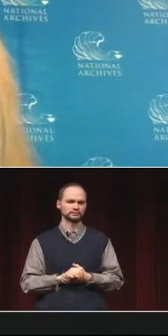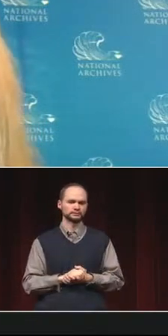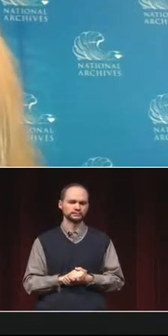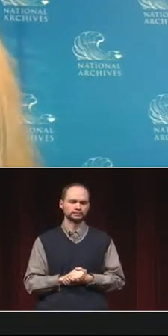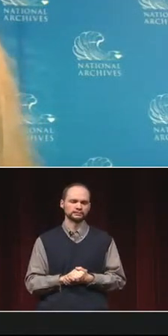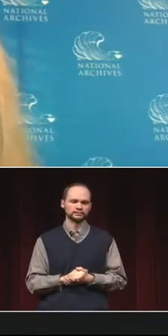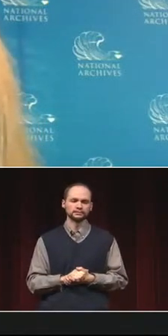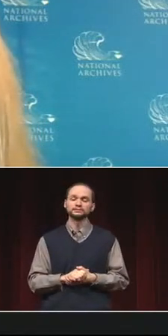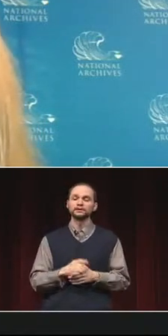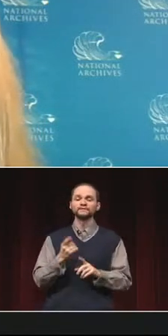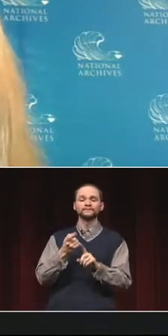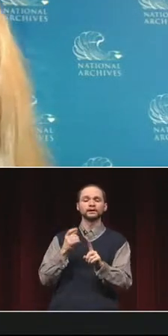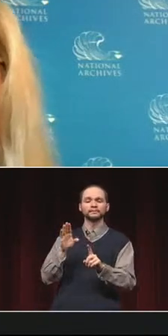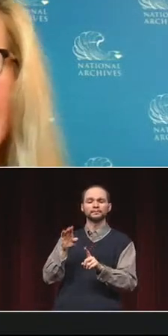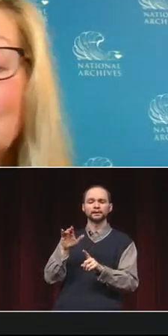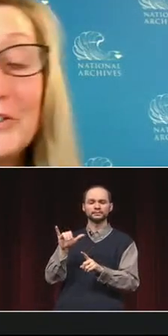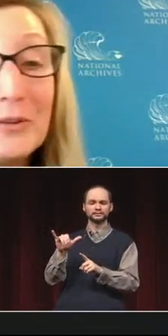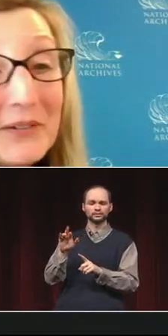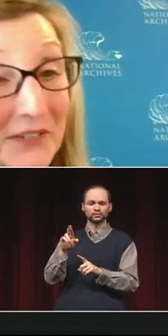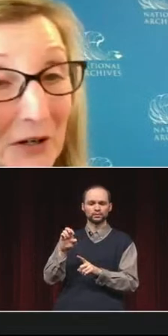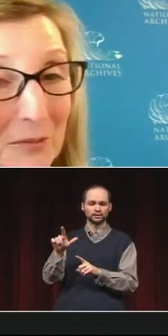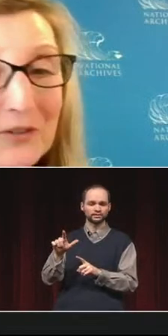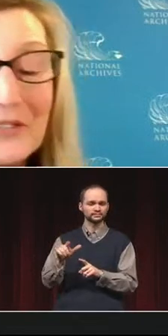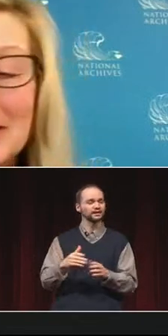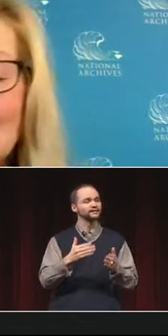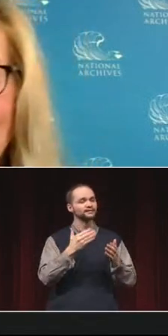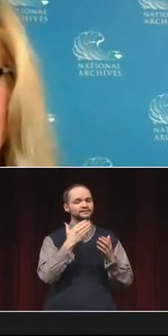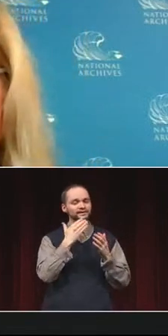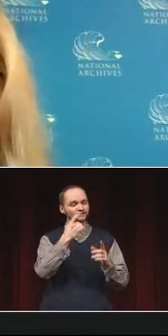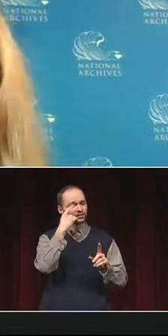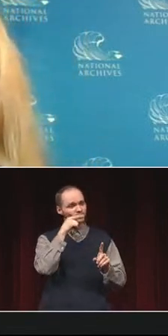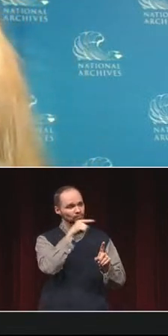Bobby. Thank you for you what you do, Ms. Gobel. Thank you. Thank you. Yes.